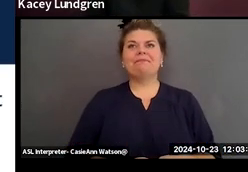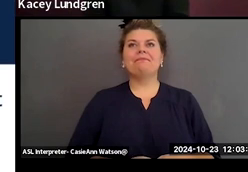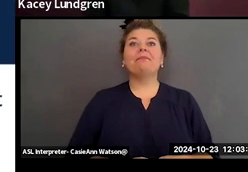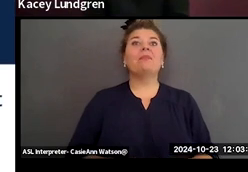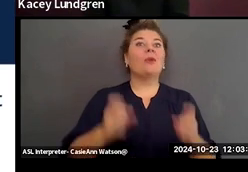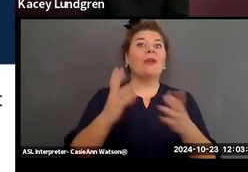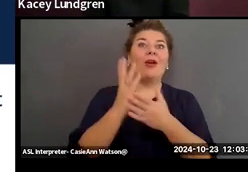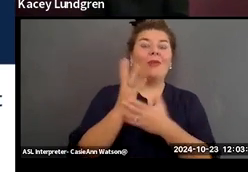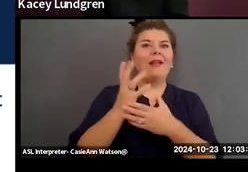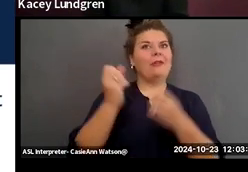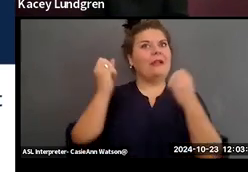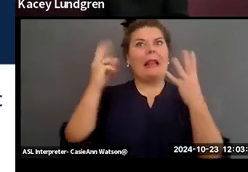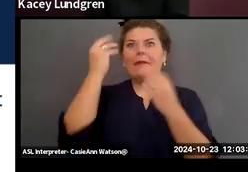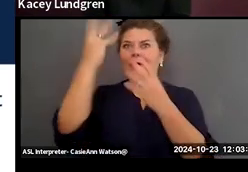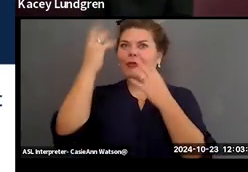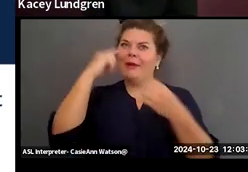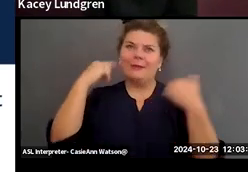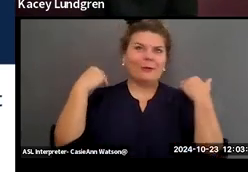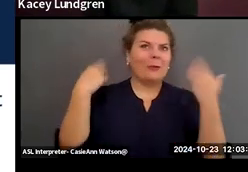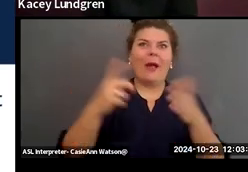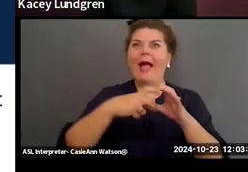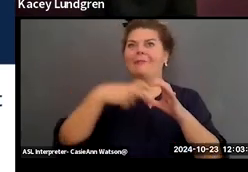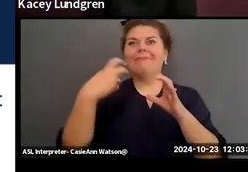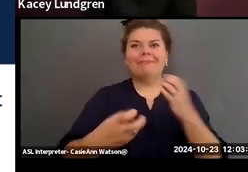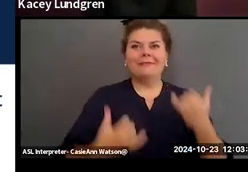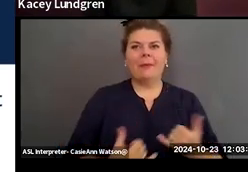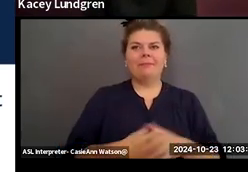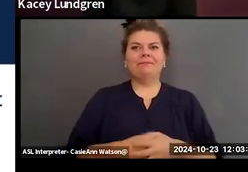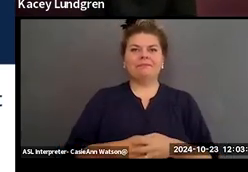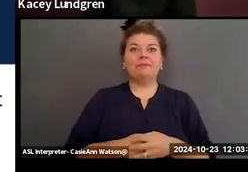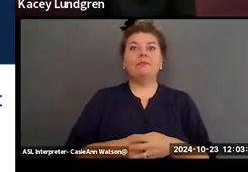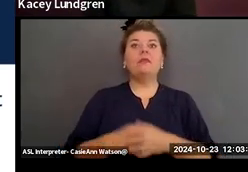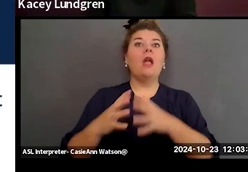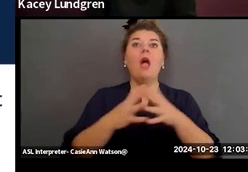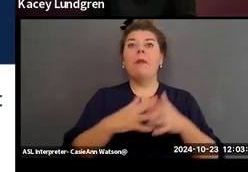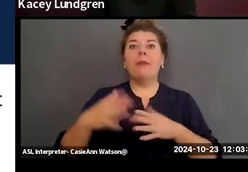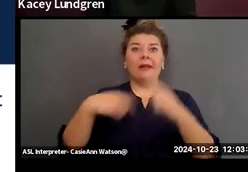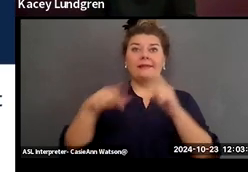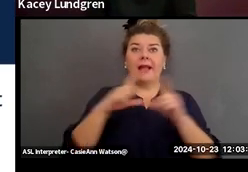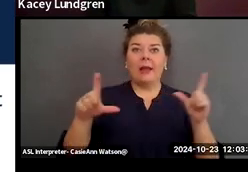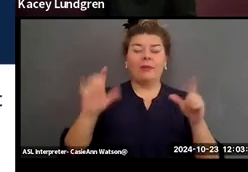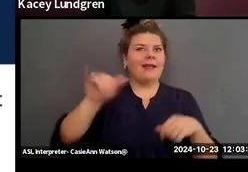All right, there's a lot to cover, so let's get started. American Sign Language wasn't the first sign language